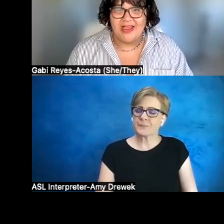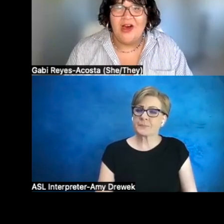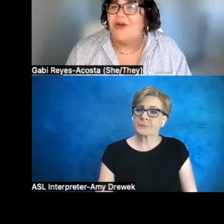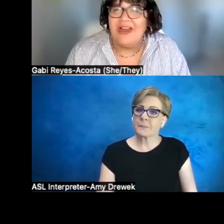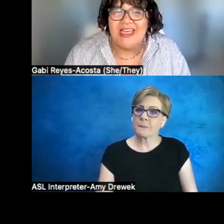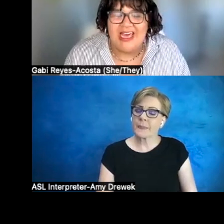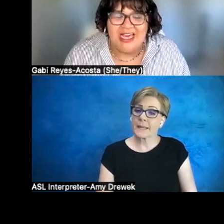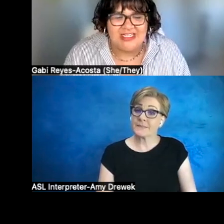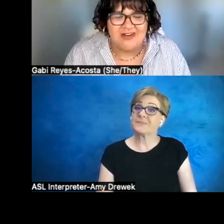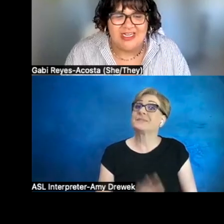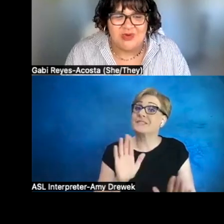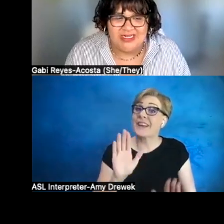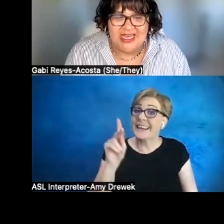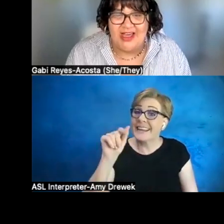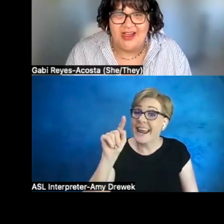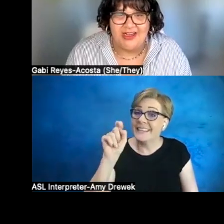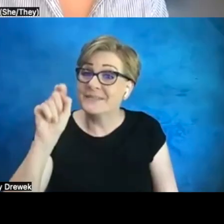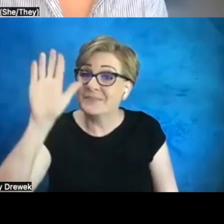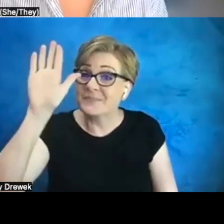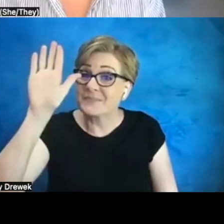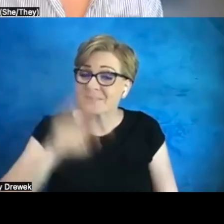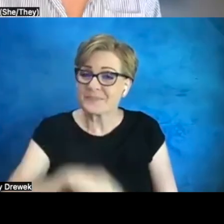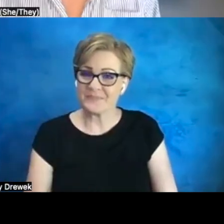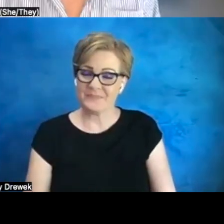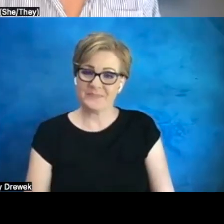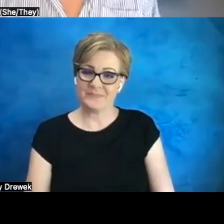Oh, great, Kate, I see your hand is raised. Go ahead, thank you.